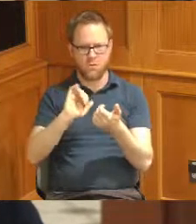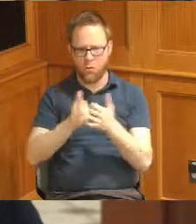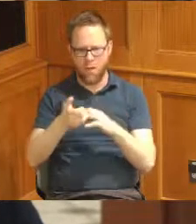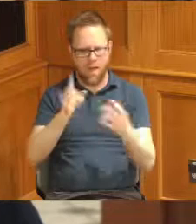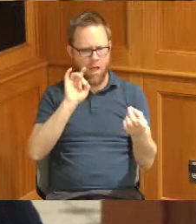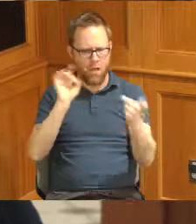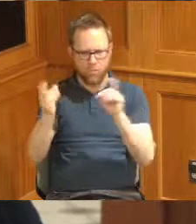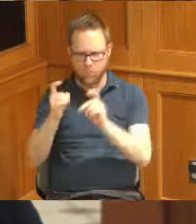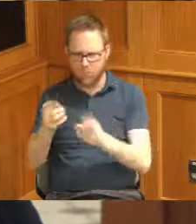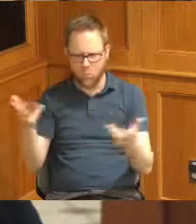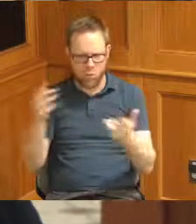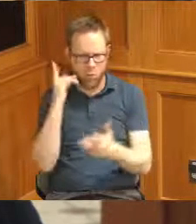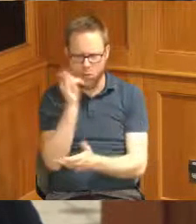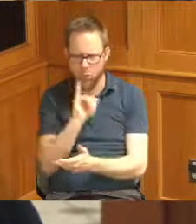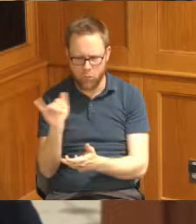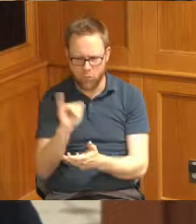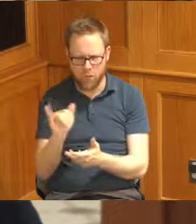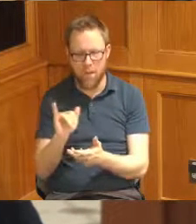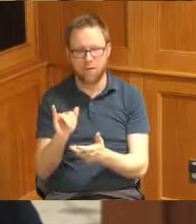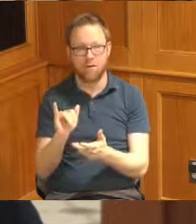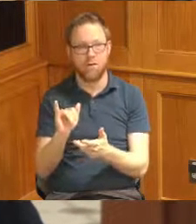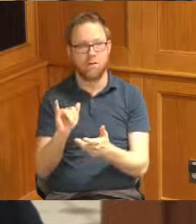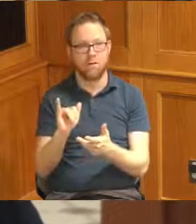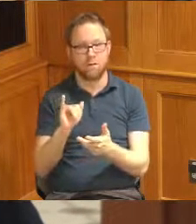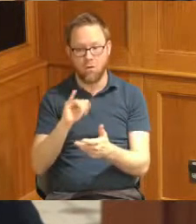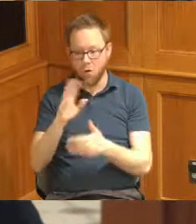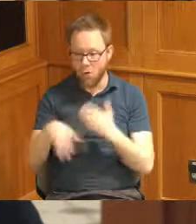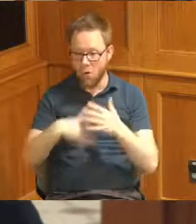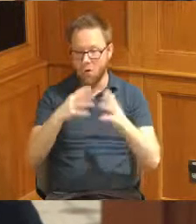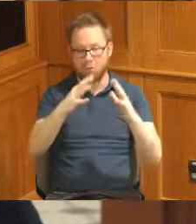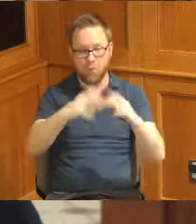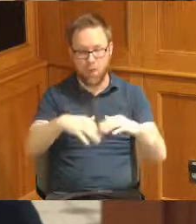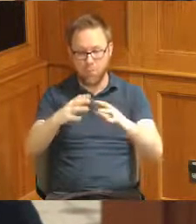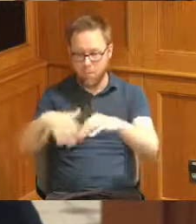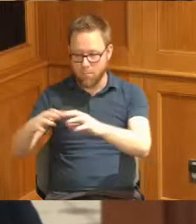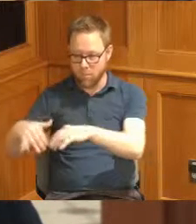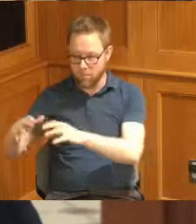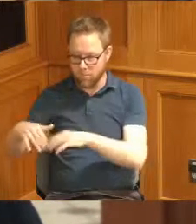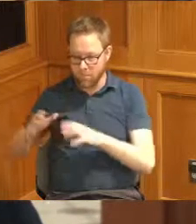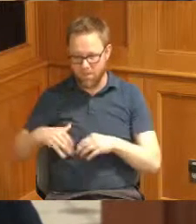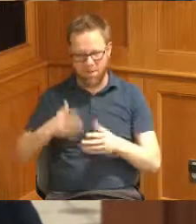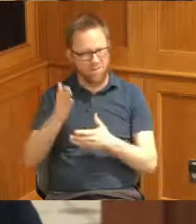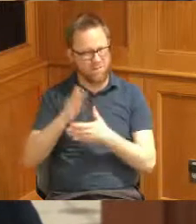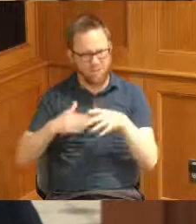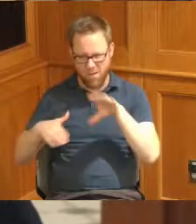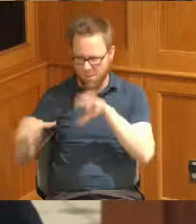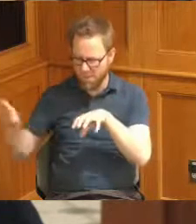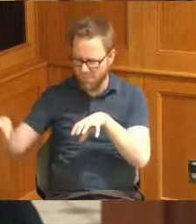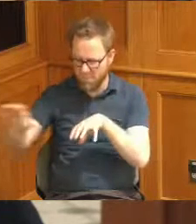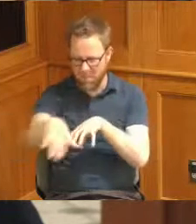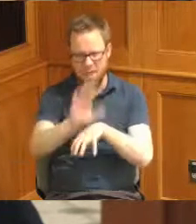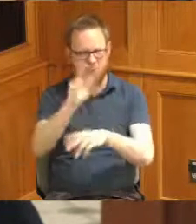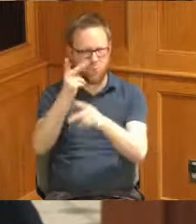will be addressed once all of this is washed out no pun intended but it's in in the situation of